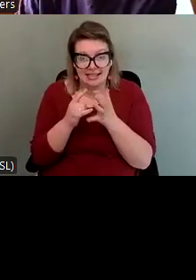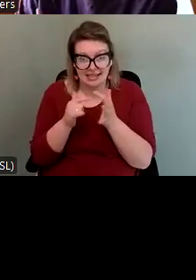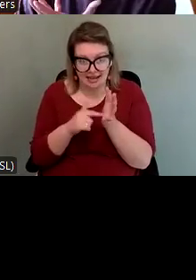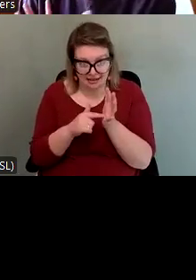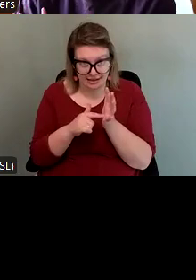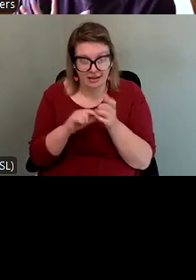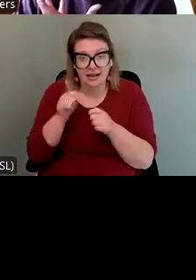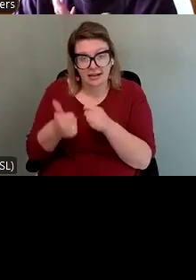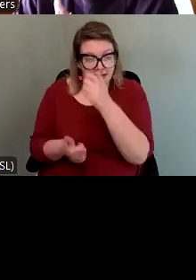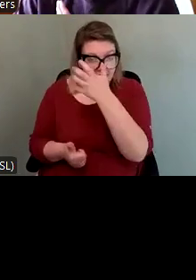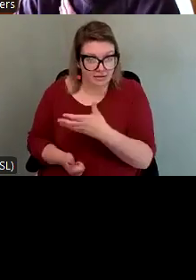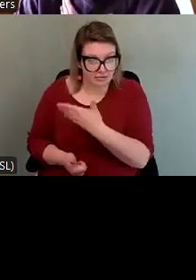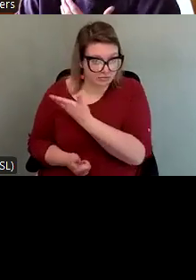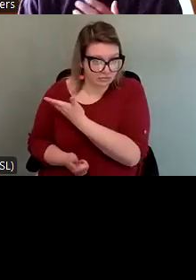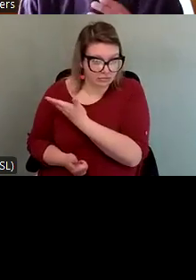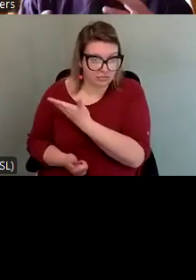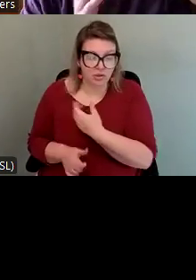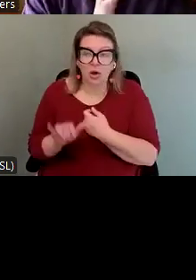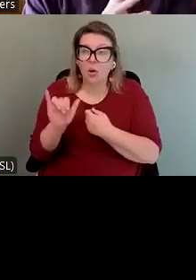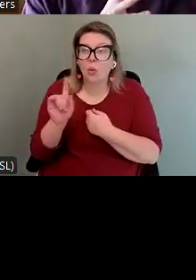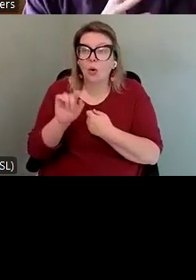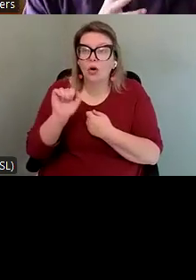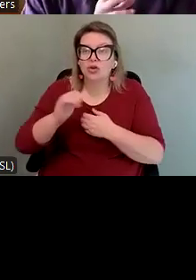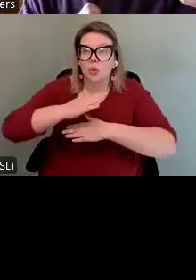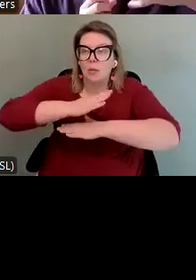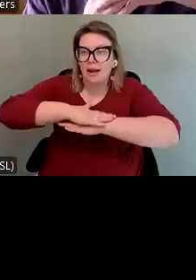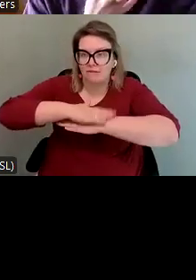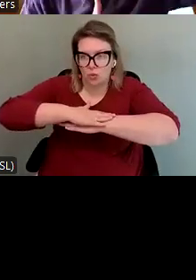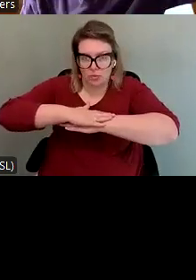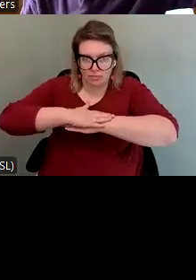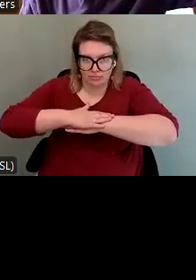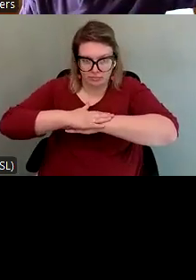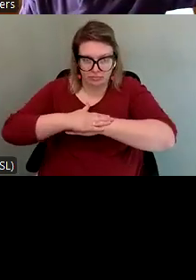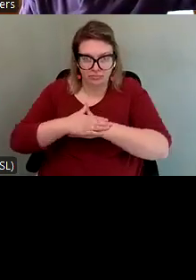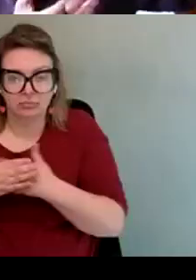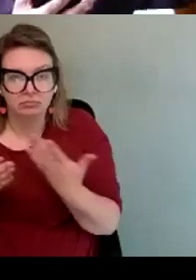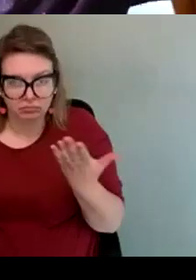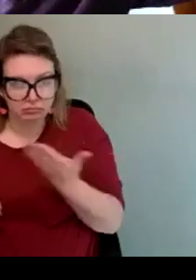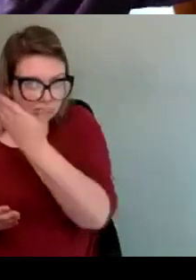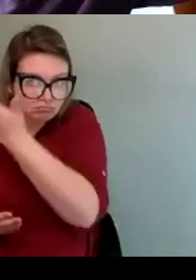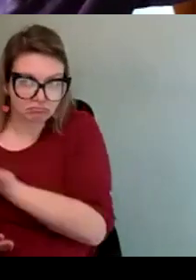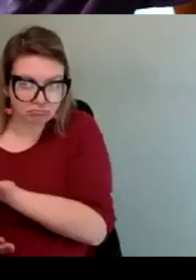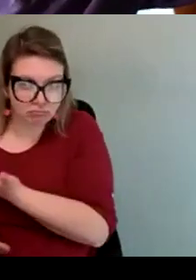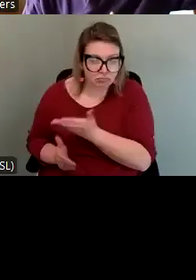is going to ask you what your platform is. That question we asked earlier on about what is it your website is built on.